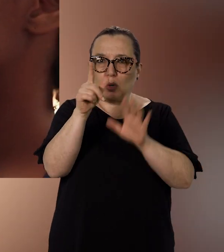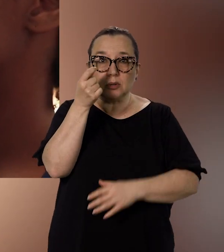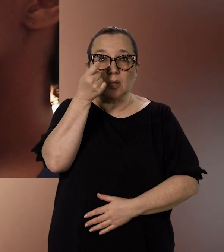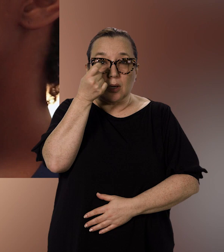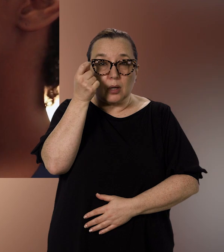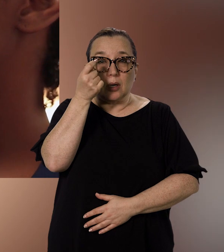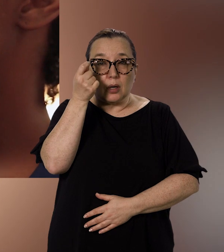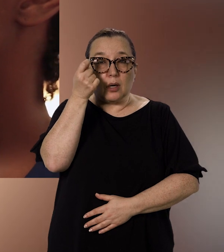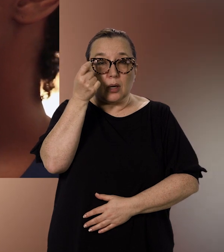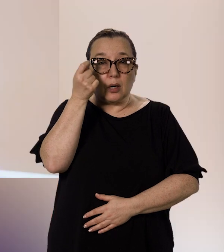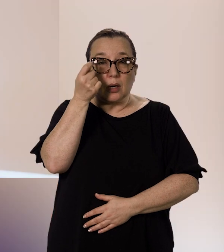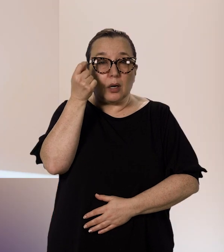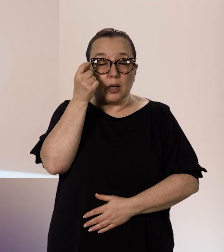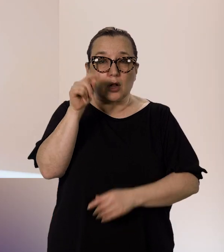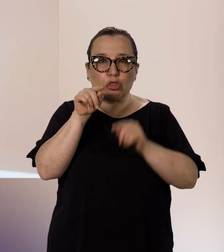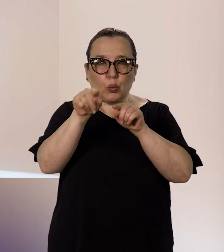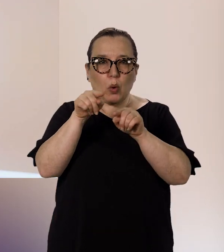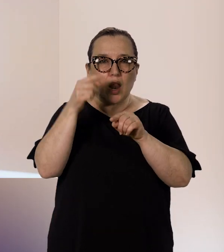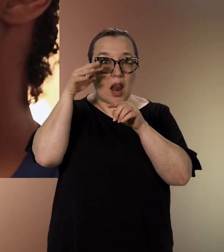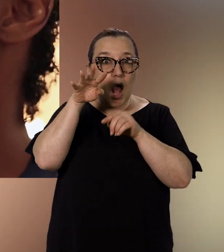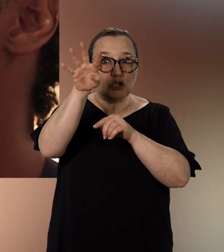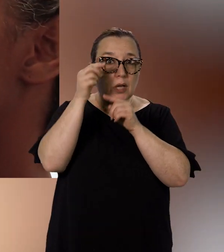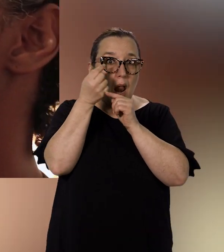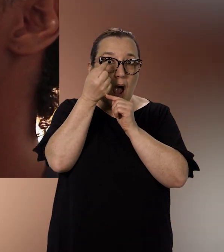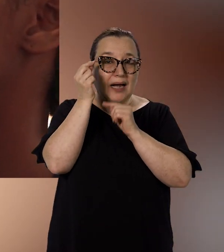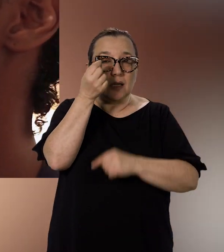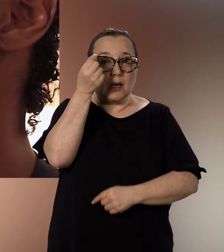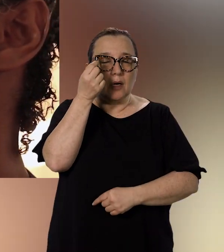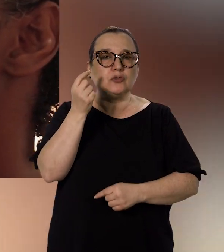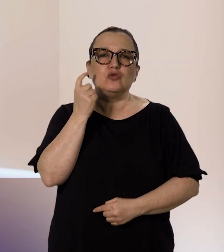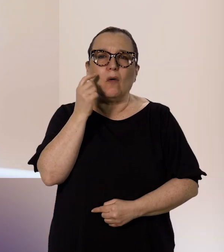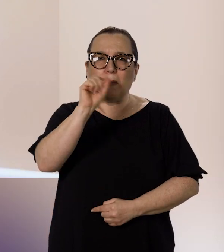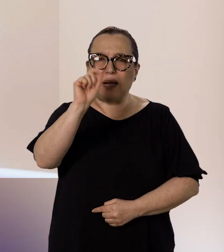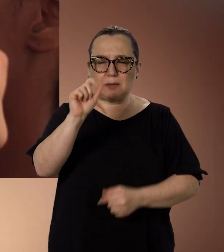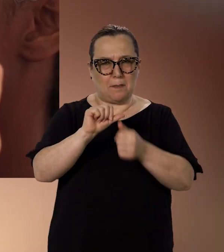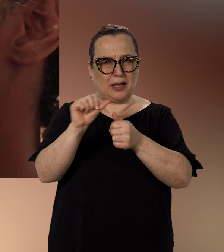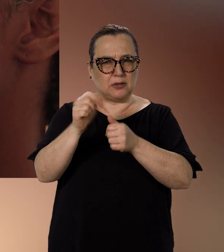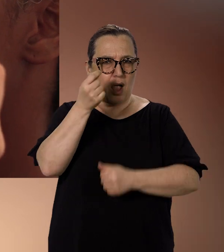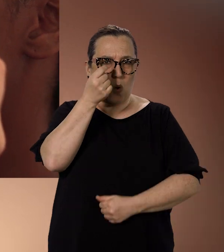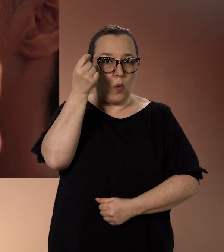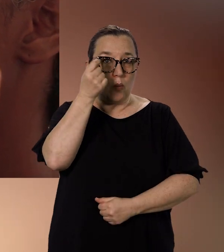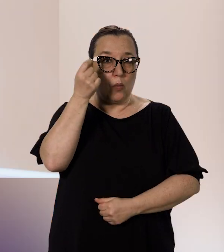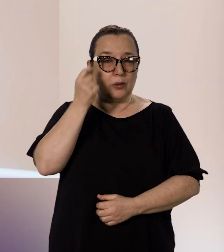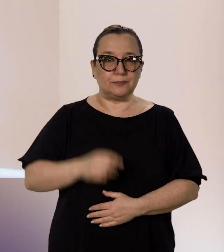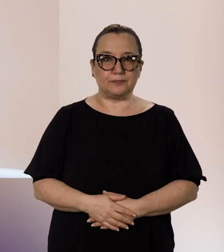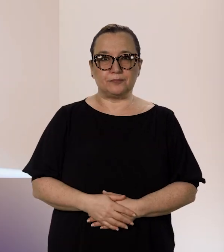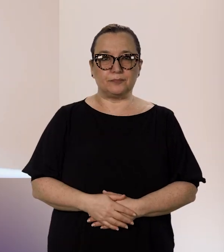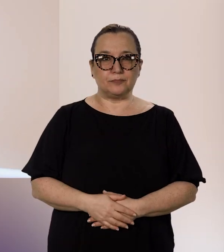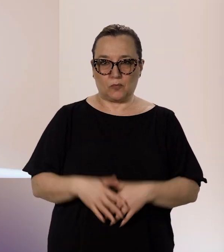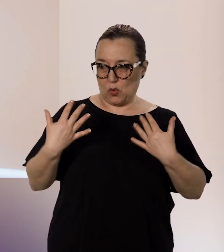Short strokes again, very lightly, go along the top of the lash line. The softer the pencil, the better. You can already see the difference